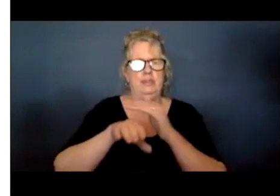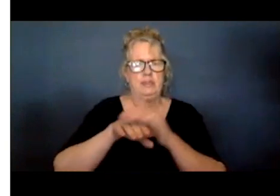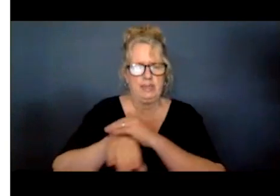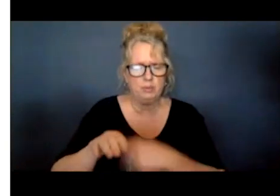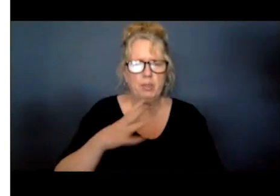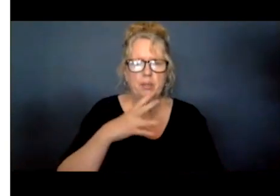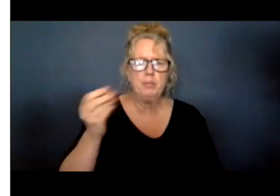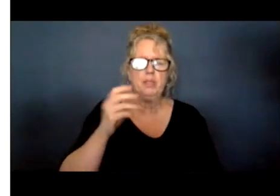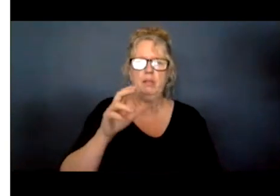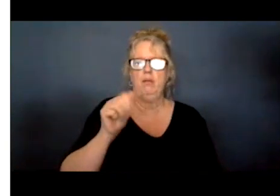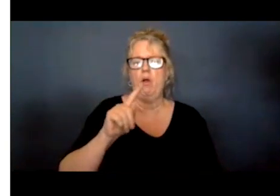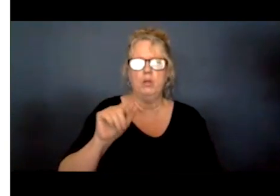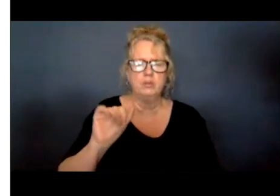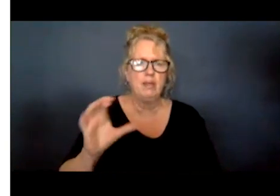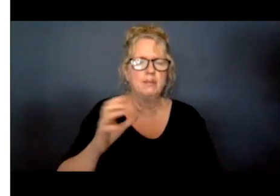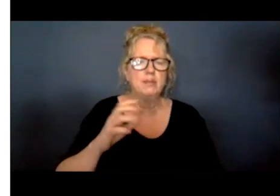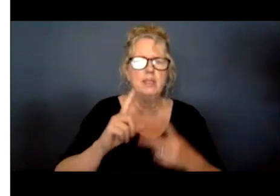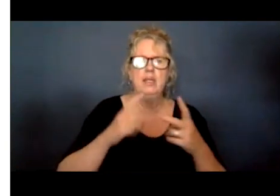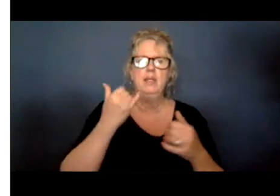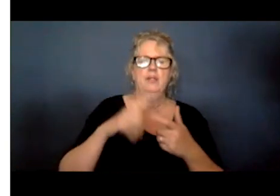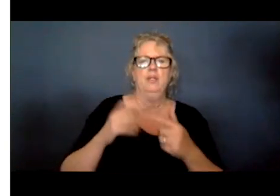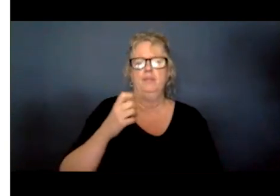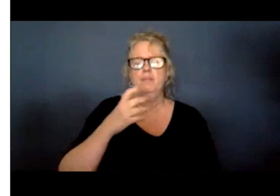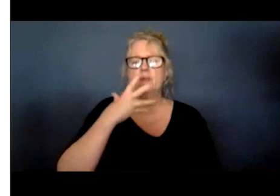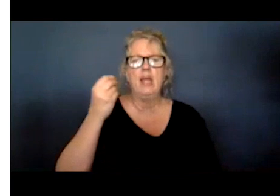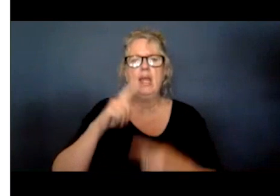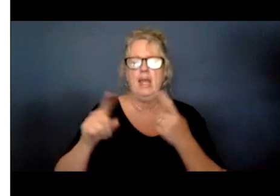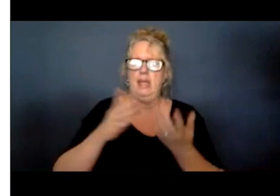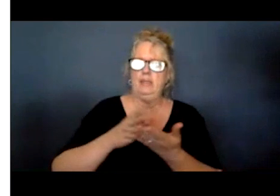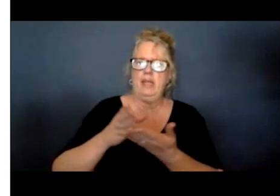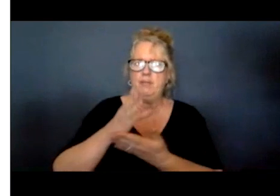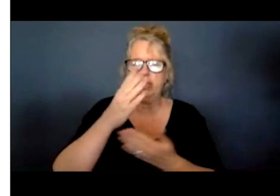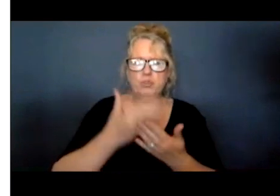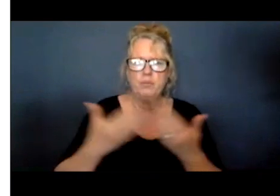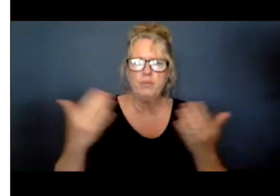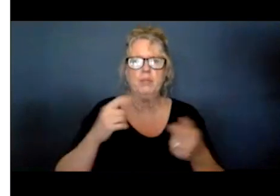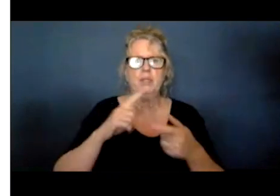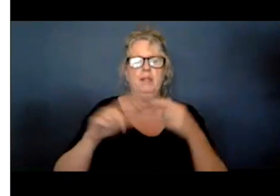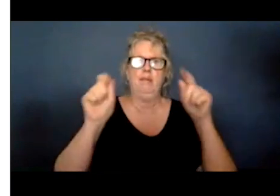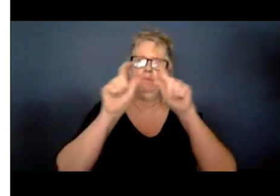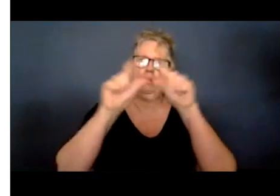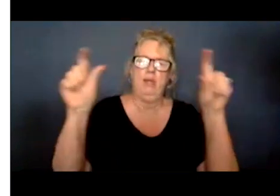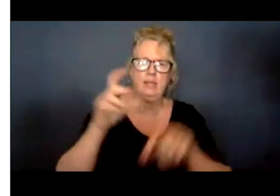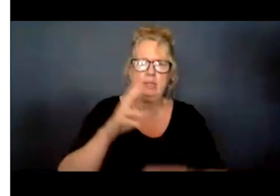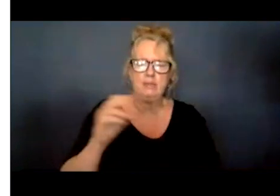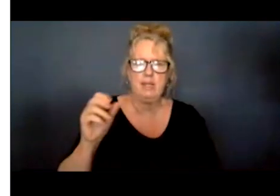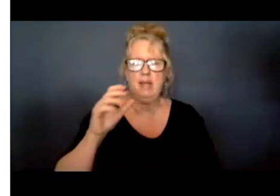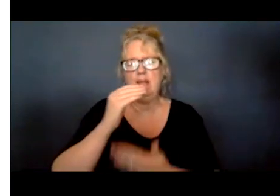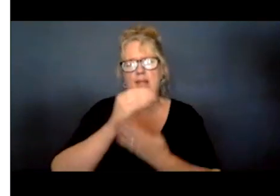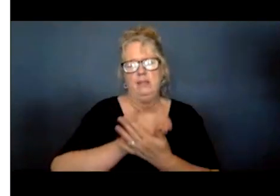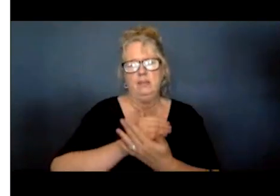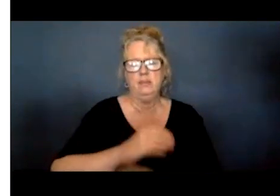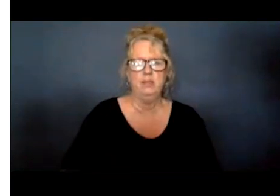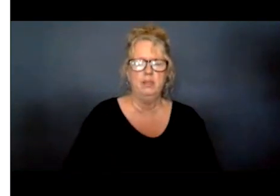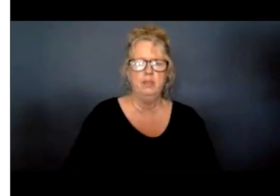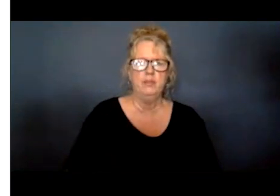alt text functionality, speech tools, and navigation features like headings and lists.